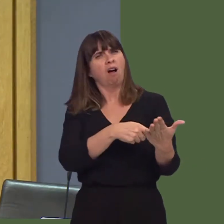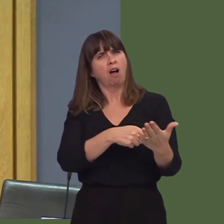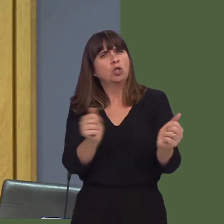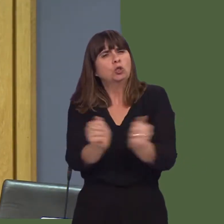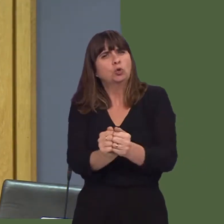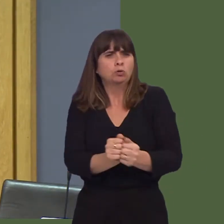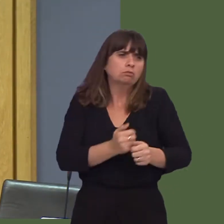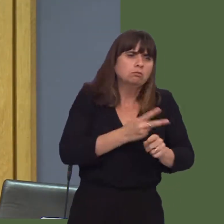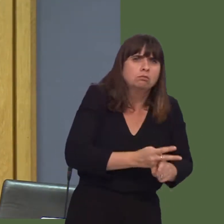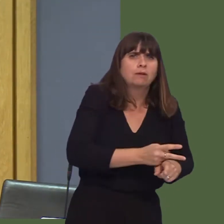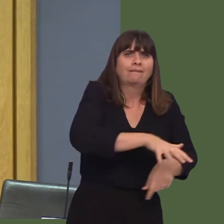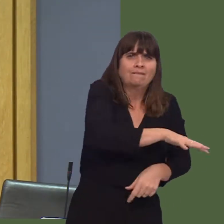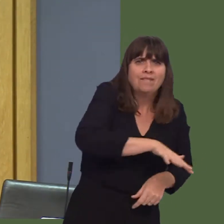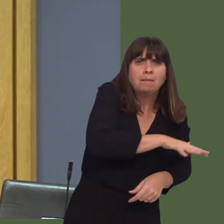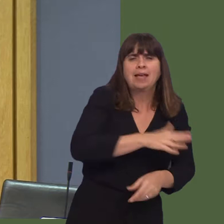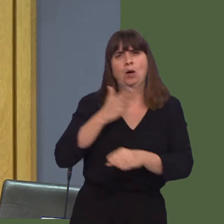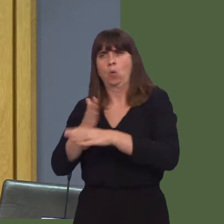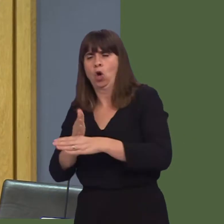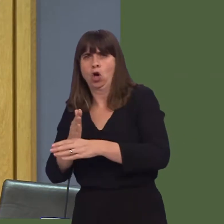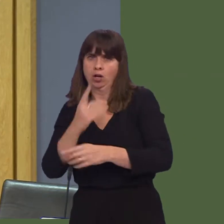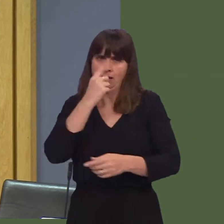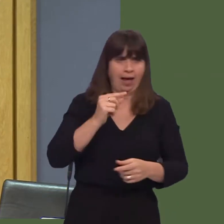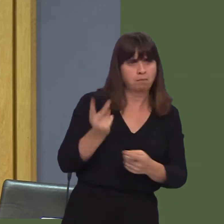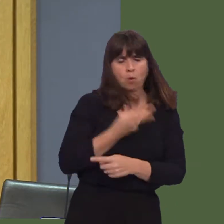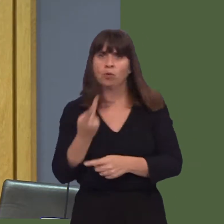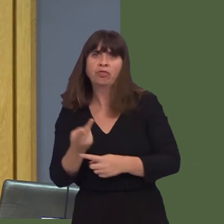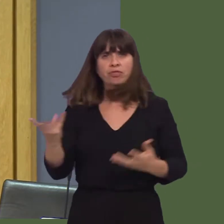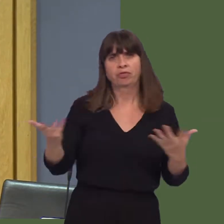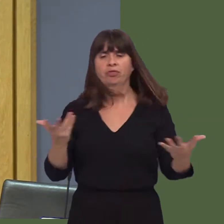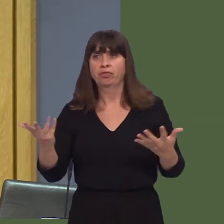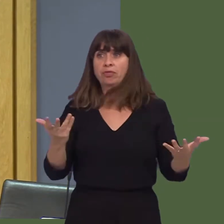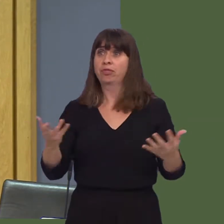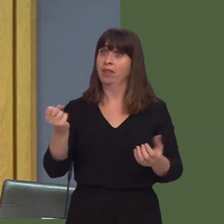I took part in a debate the week before last, based on this report from the Equality, Local